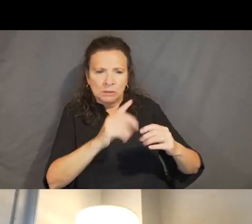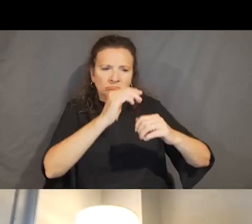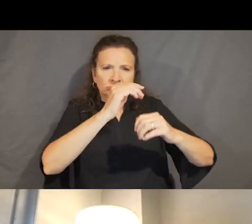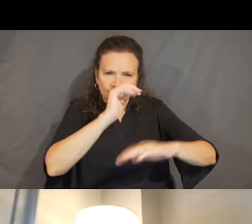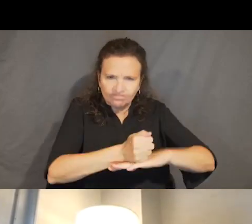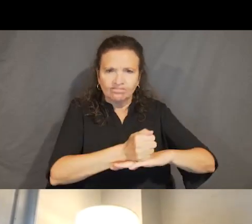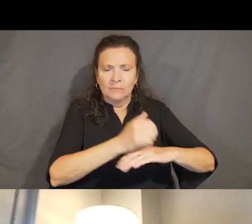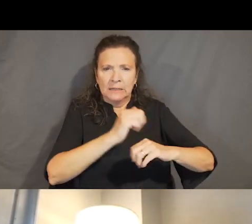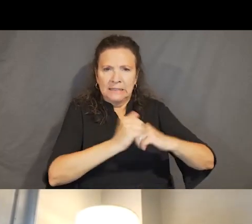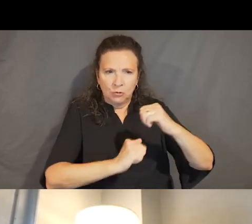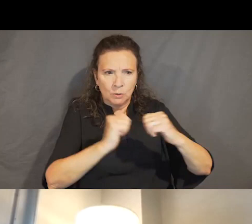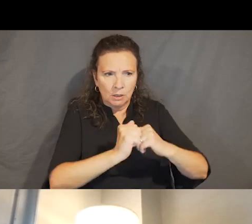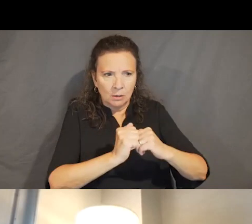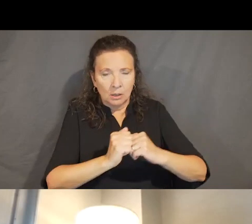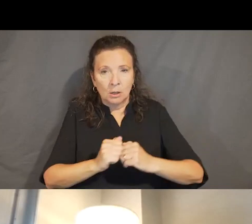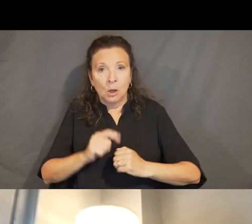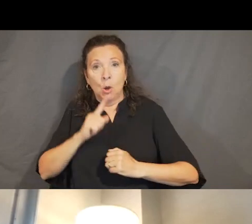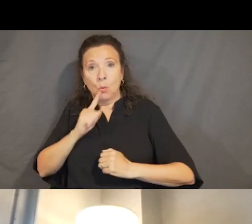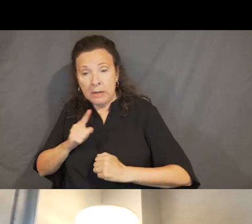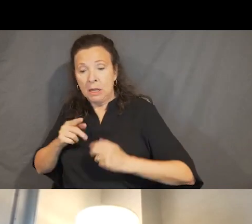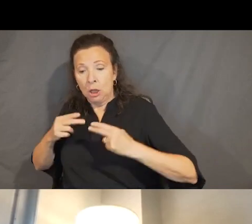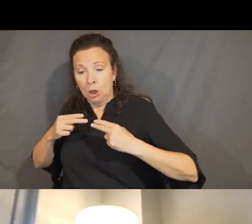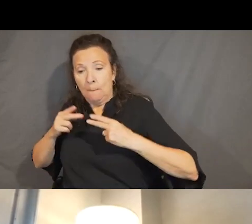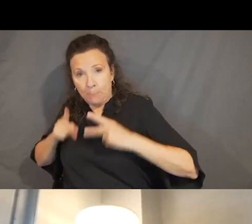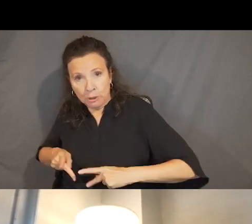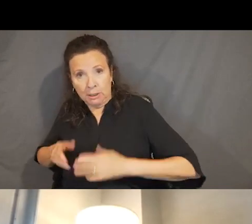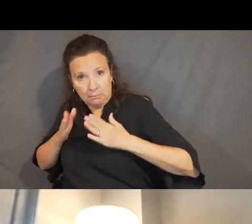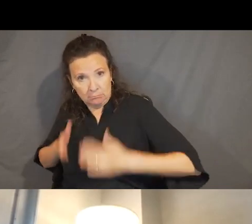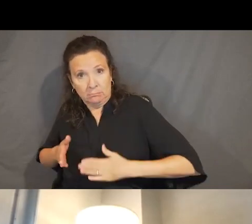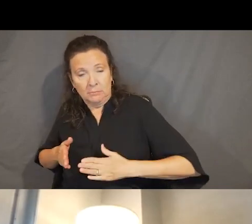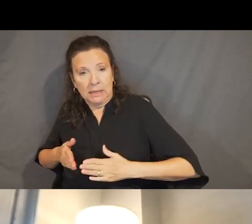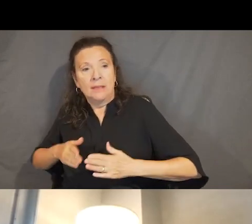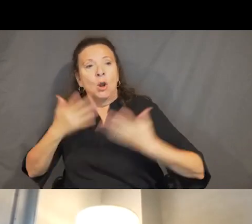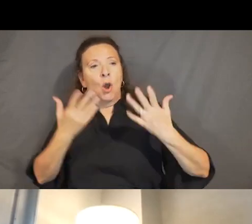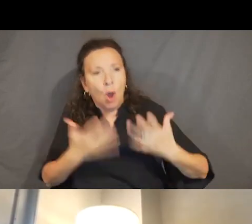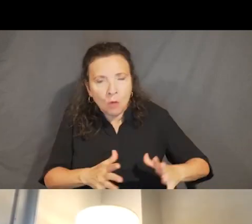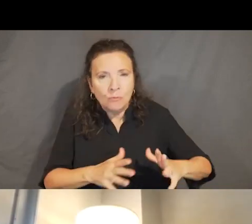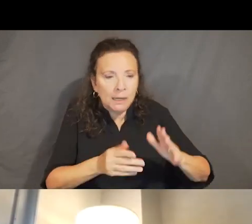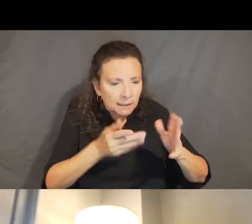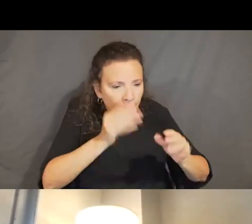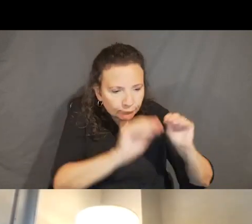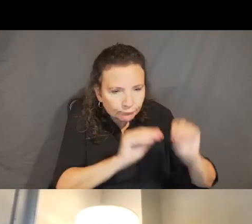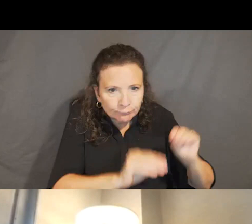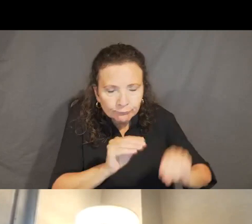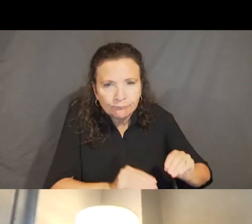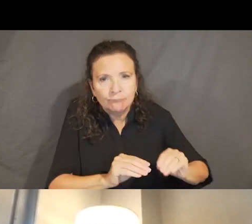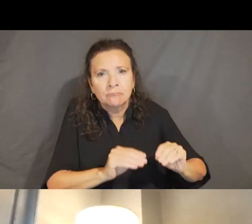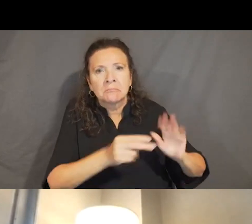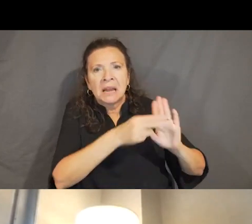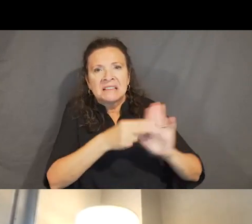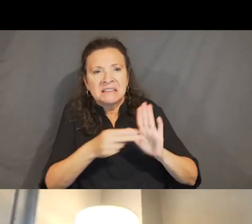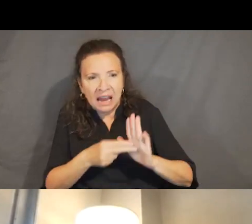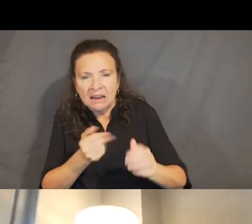tagged by real humans. So, if you think about it today, I wonder how many emails have been filtered